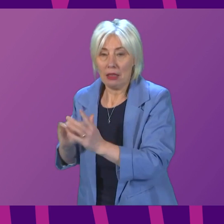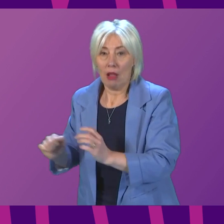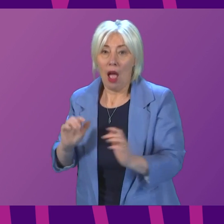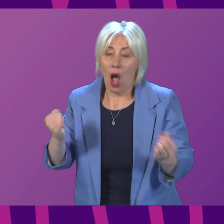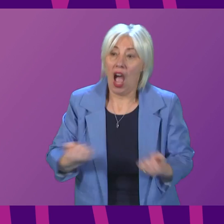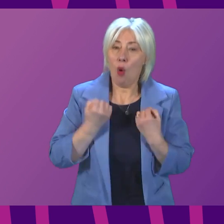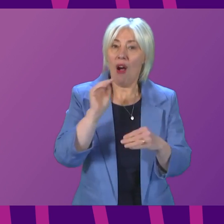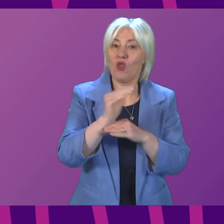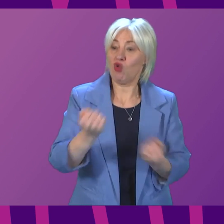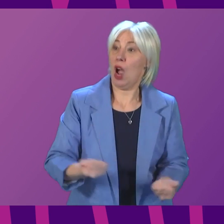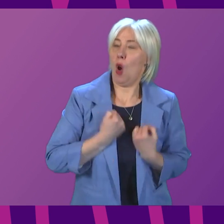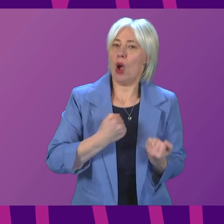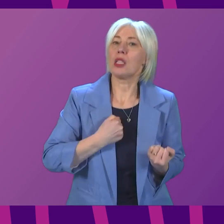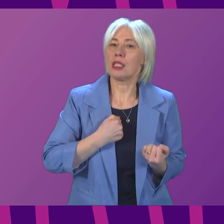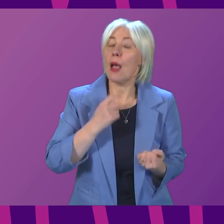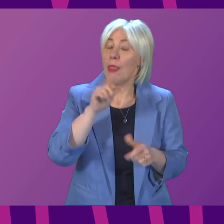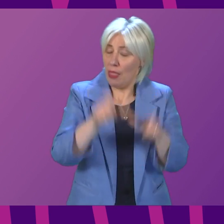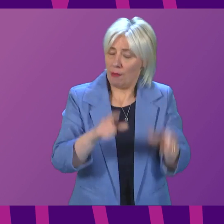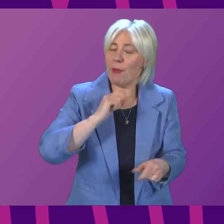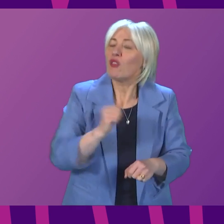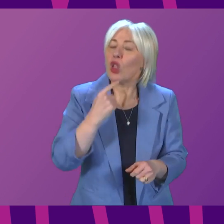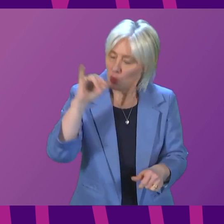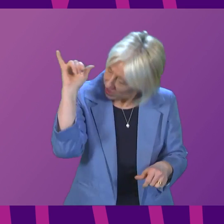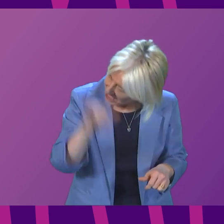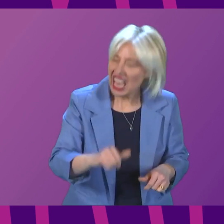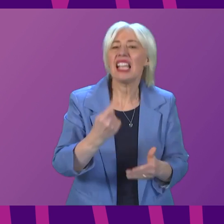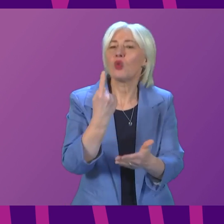hands, they are going to say yes to independence.